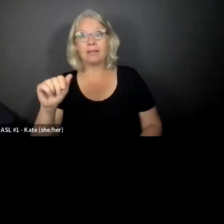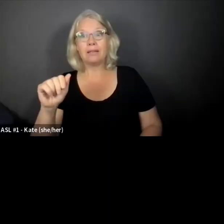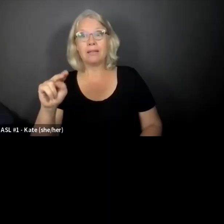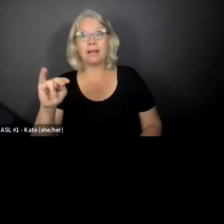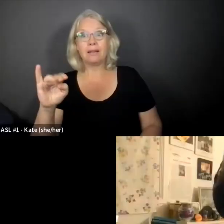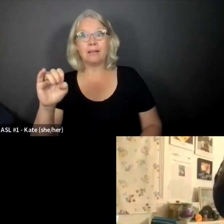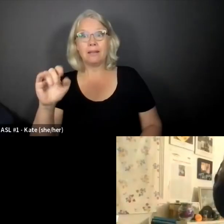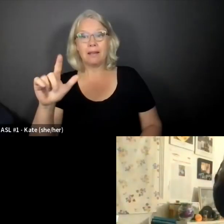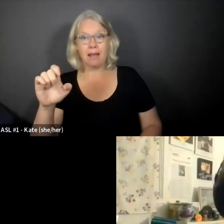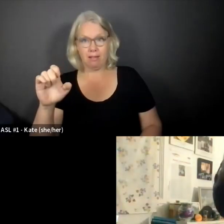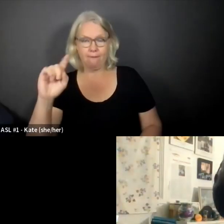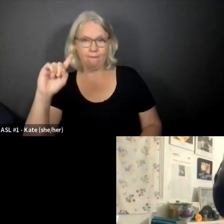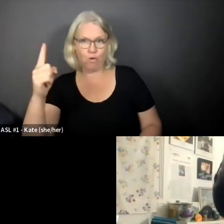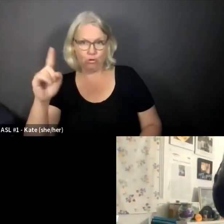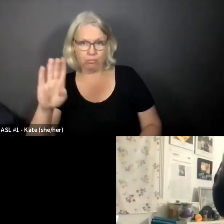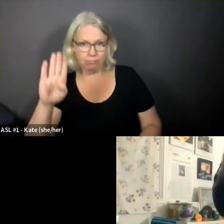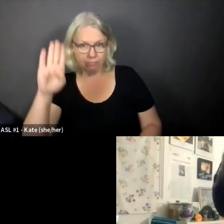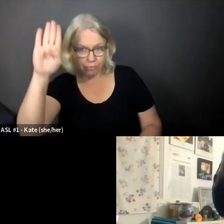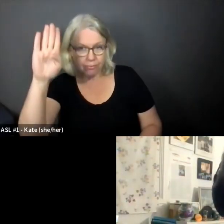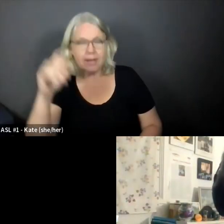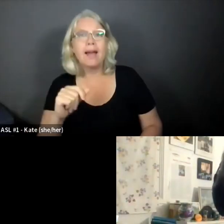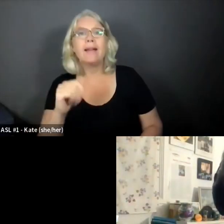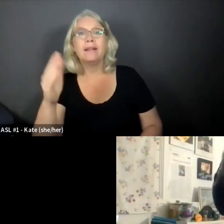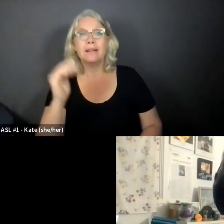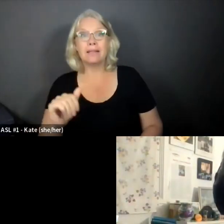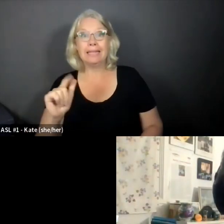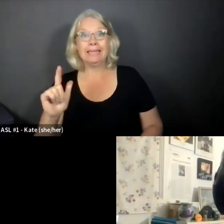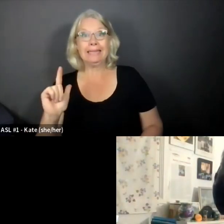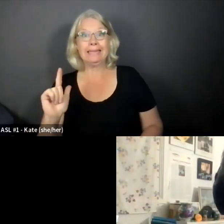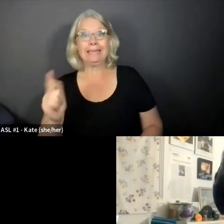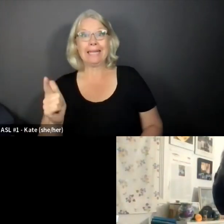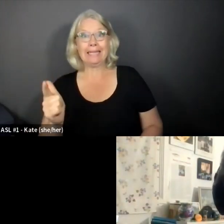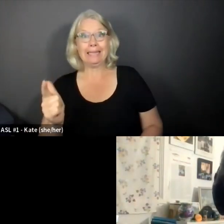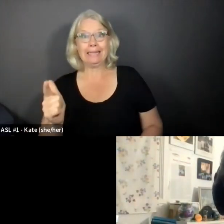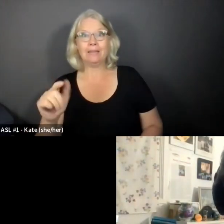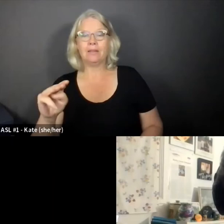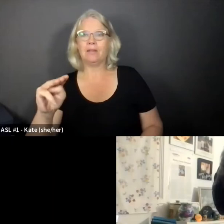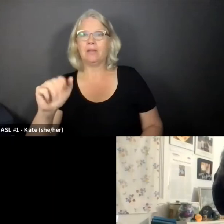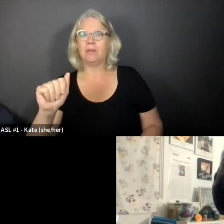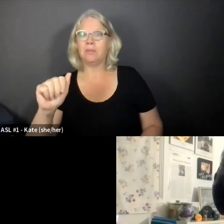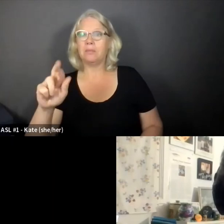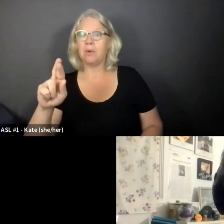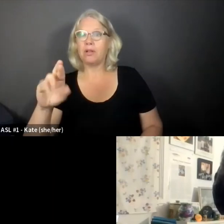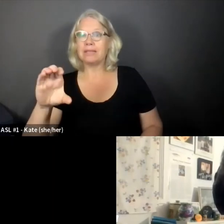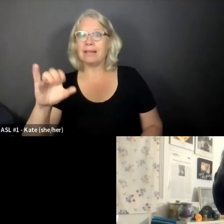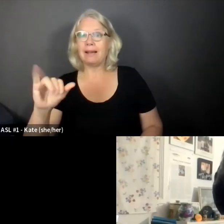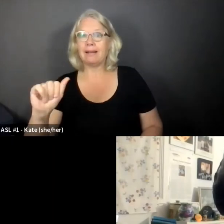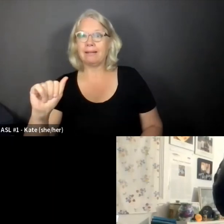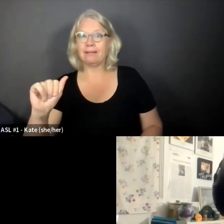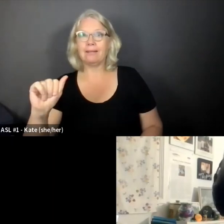MARCIA YALE SECONDS. Douglas Waxman : THANK YOU. VERY EFFICIENT.